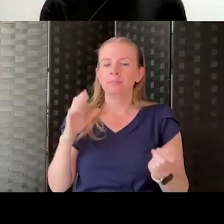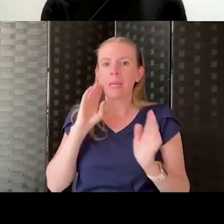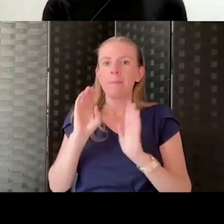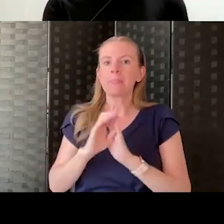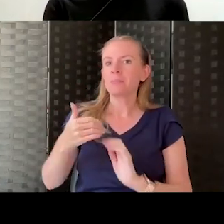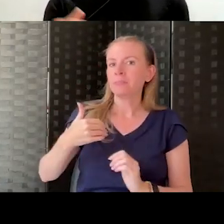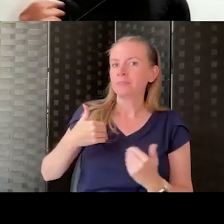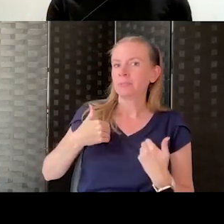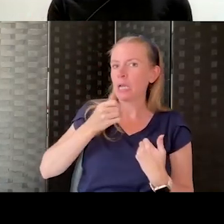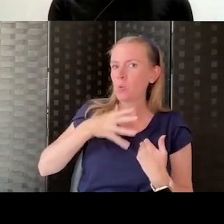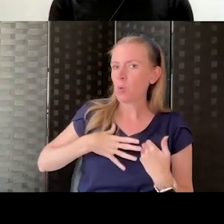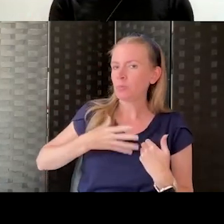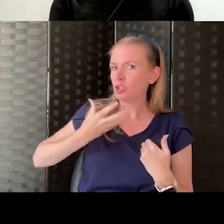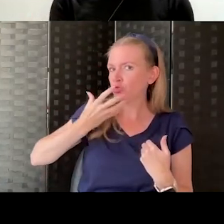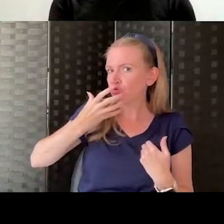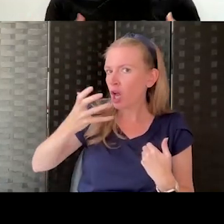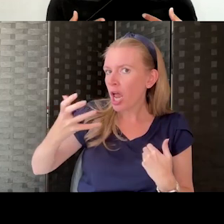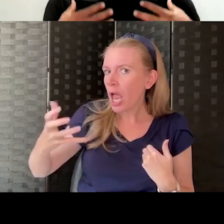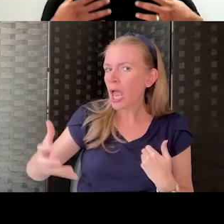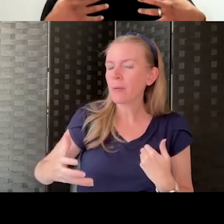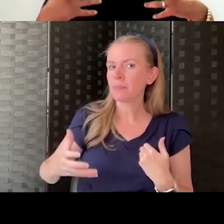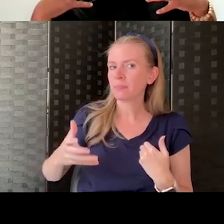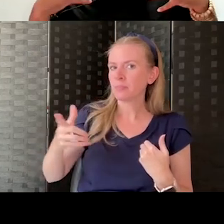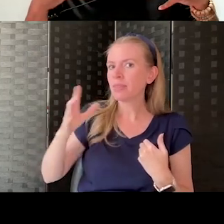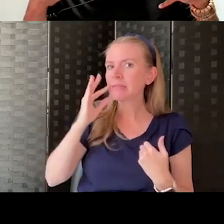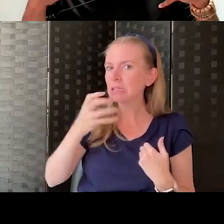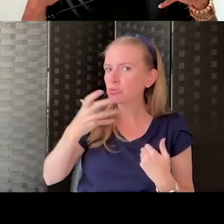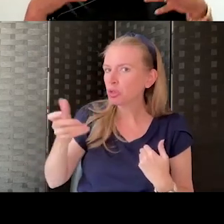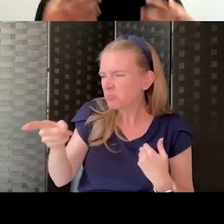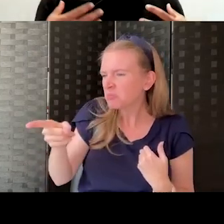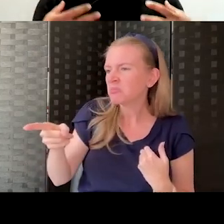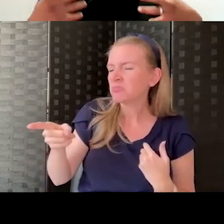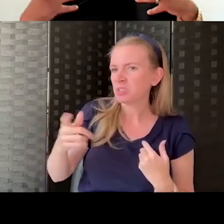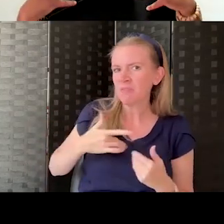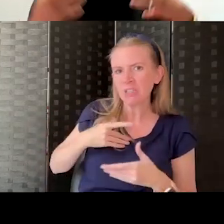at the cat sitting on the other end at the table because she just feels within her soul she is